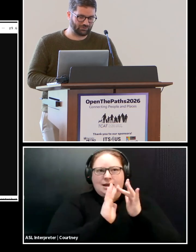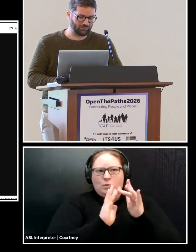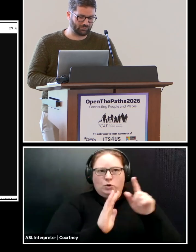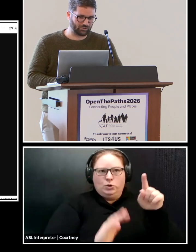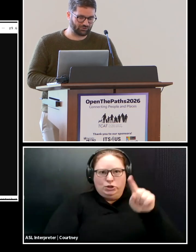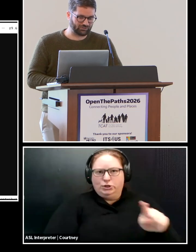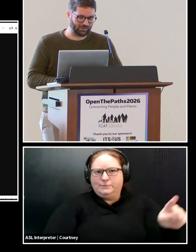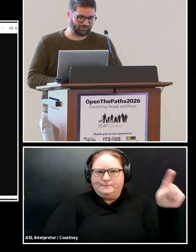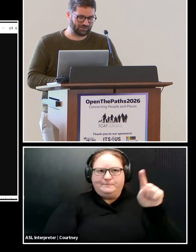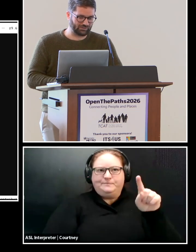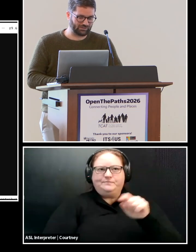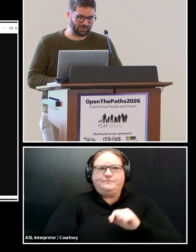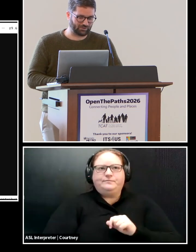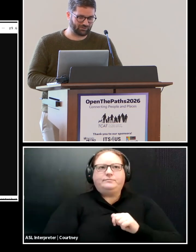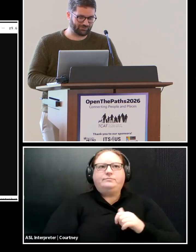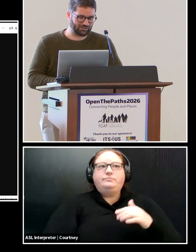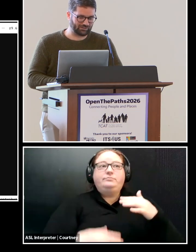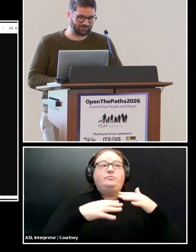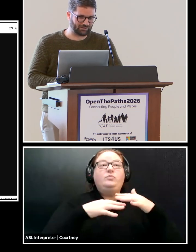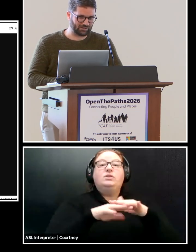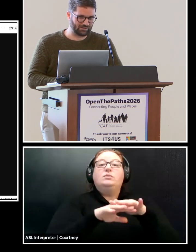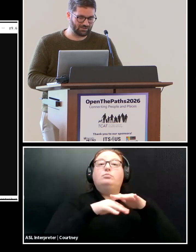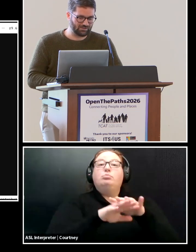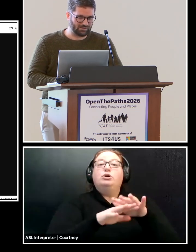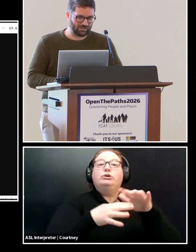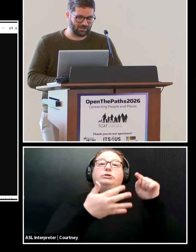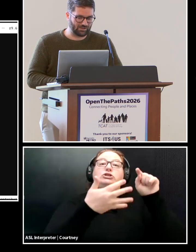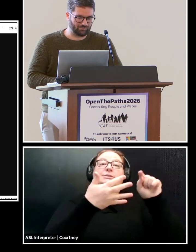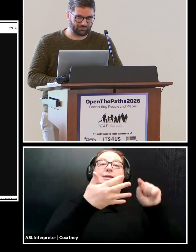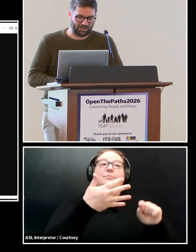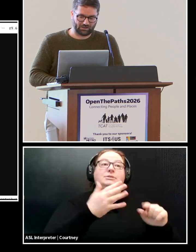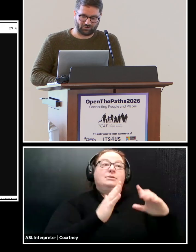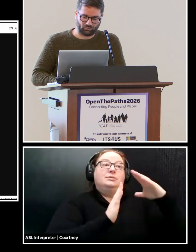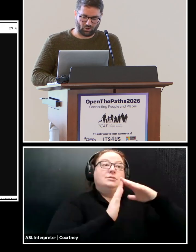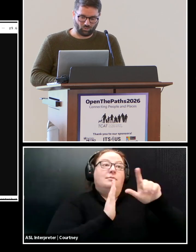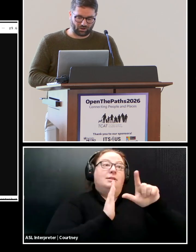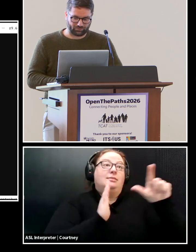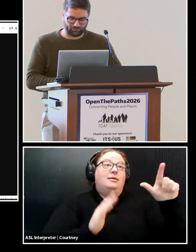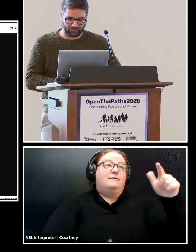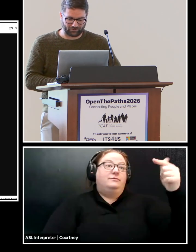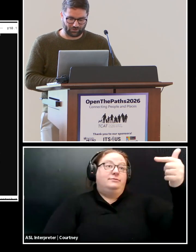you the merge steps here in the upper left hand side. Um, and I'll I'll walk through those kind